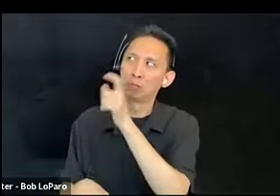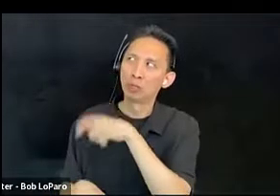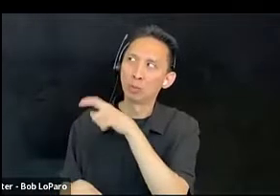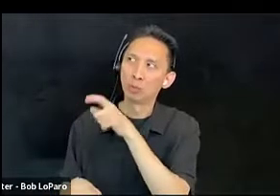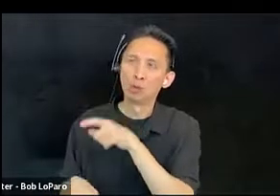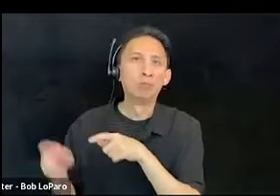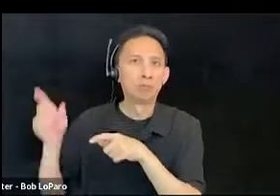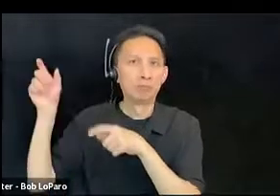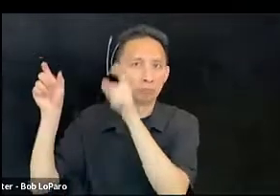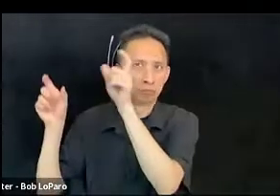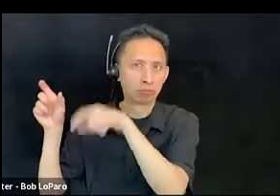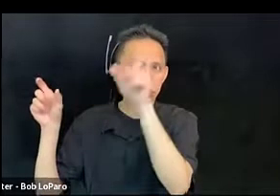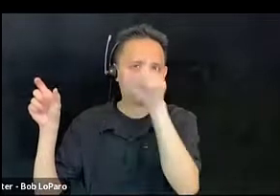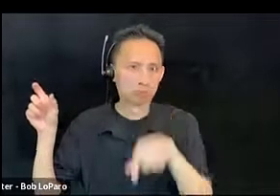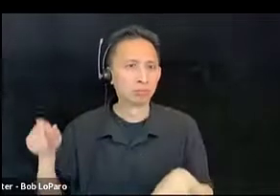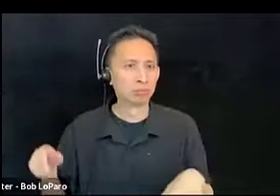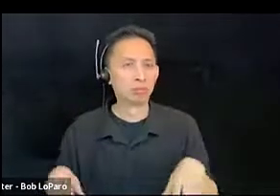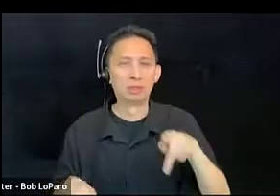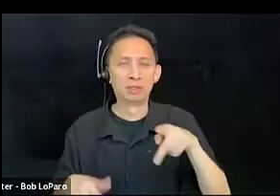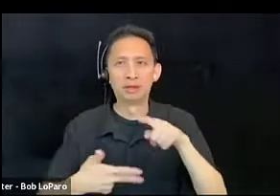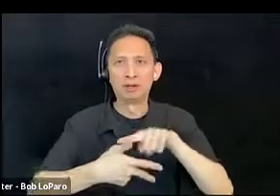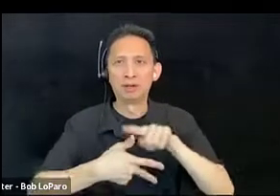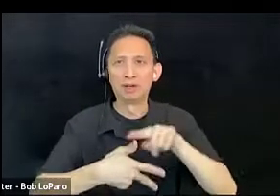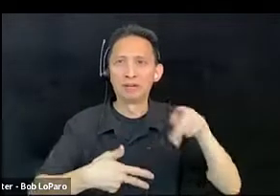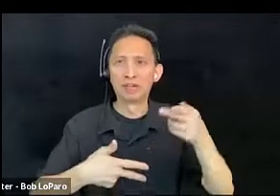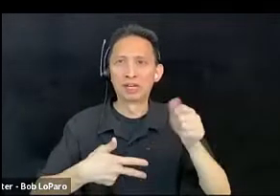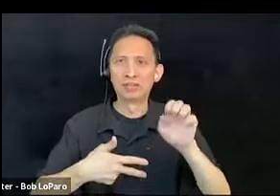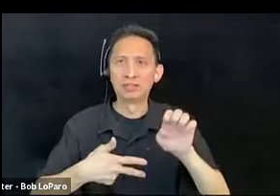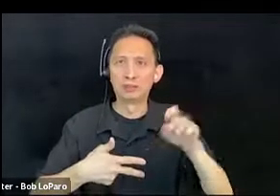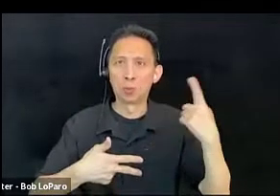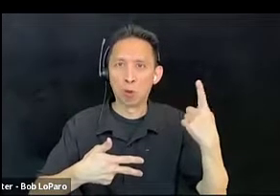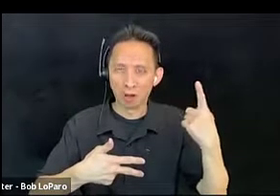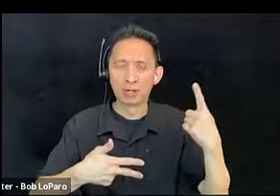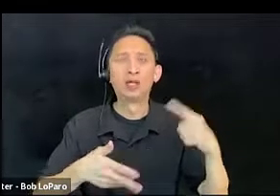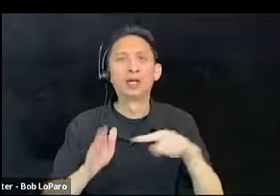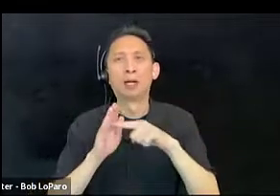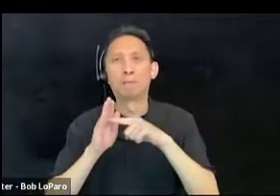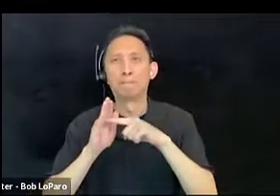specific areas. So, you might have a student in phase one who's an emerging pre-symbolic.